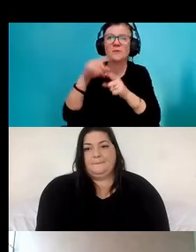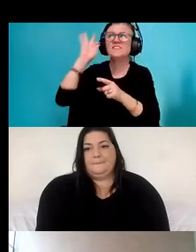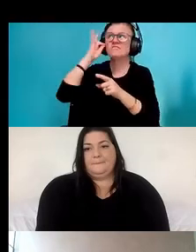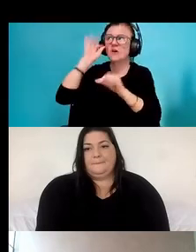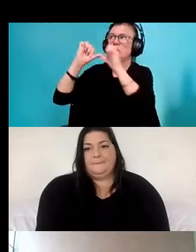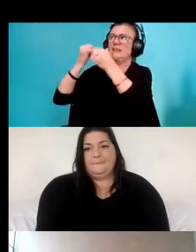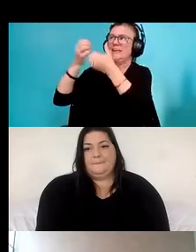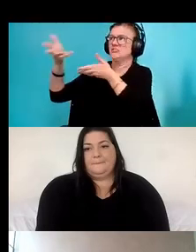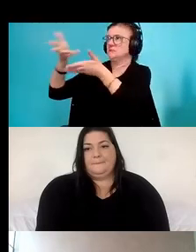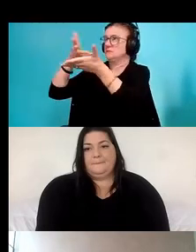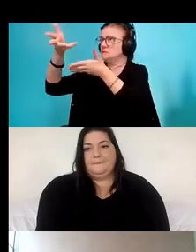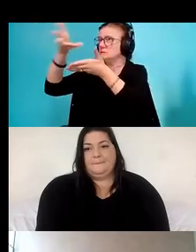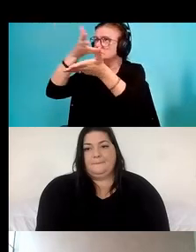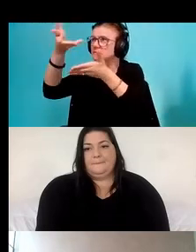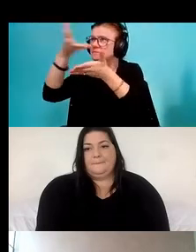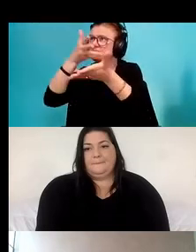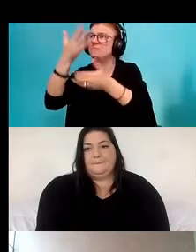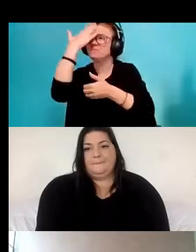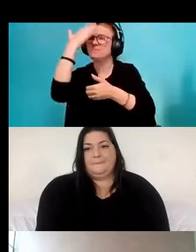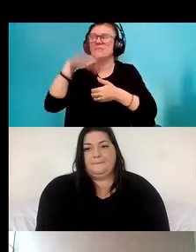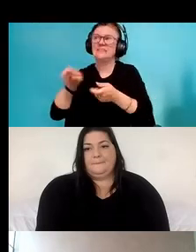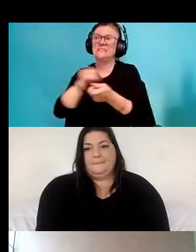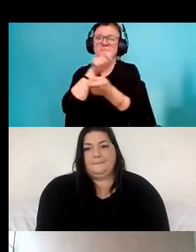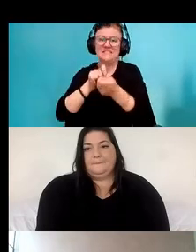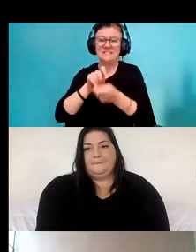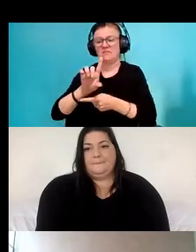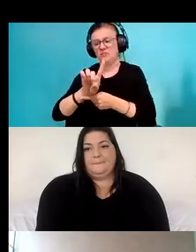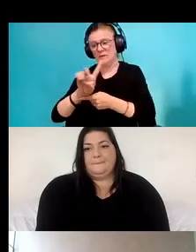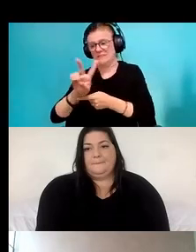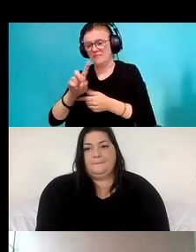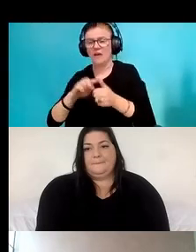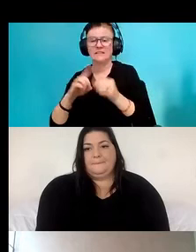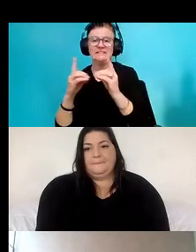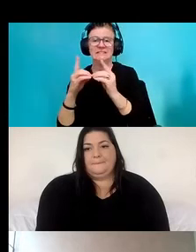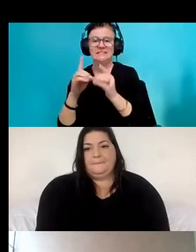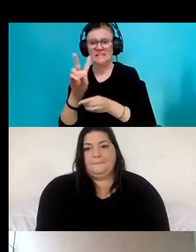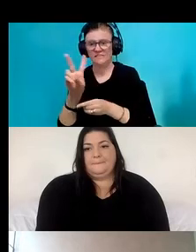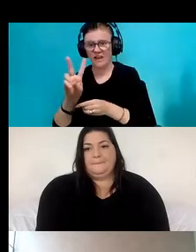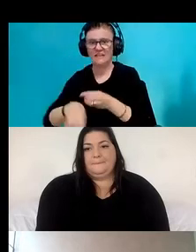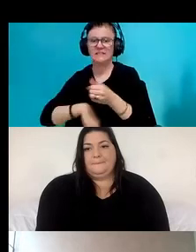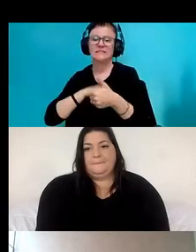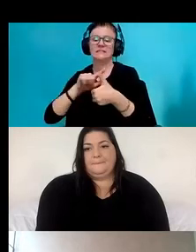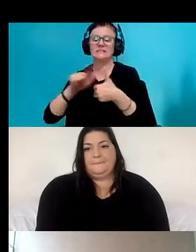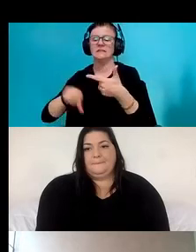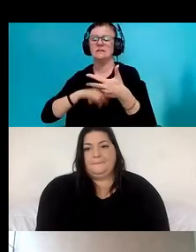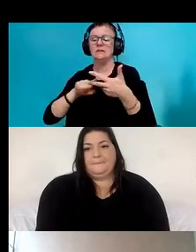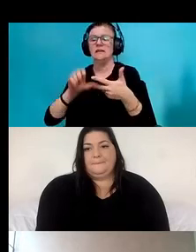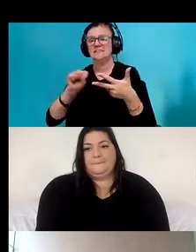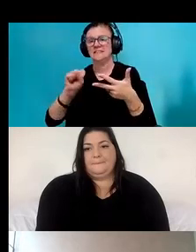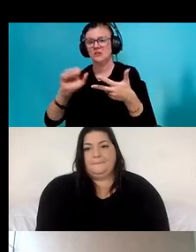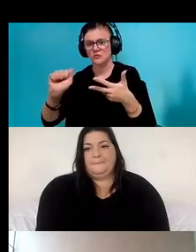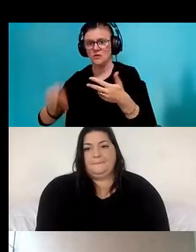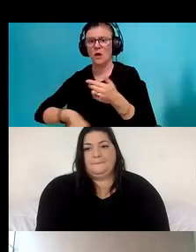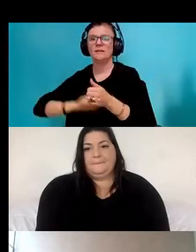on combating domestic violence, dating violence, sexual assault, and stalking.